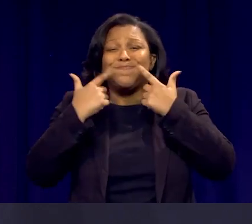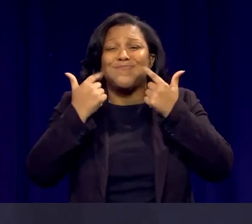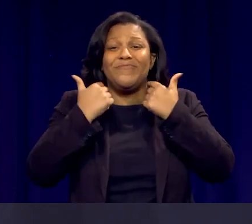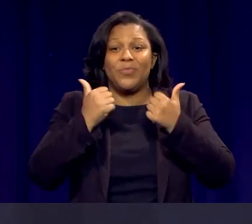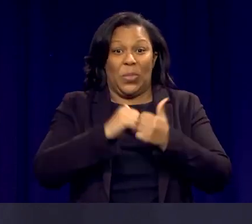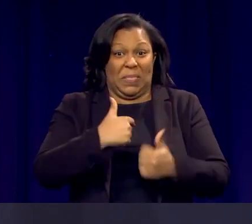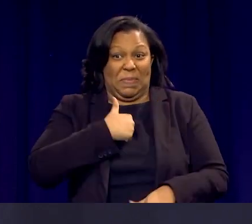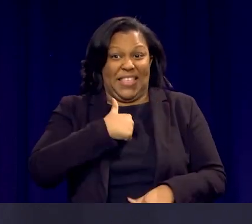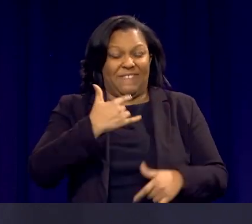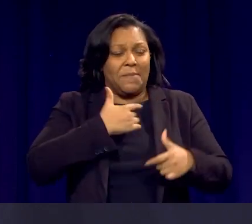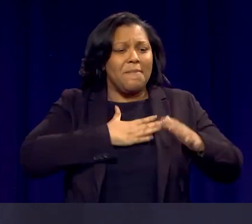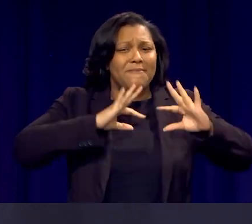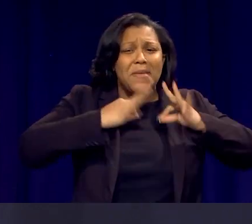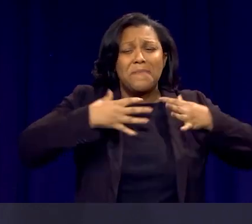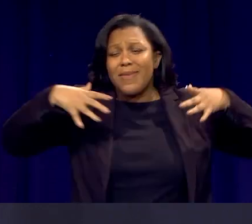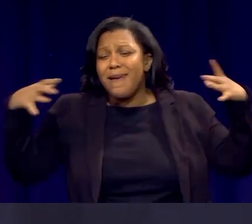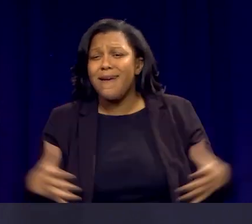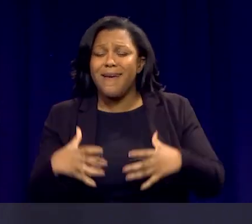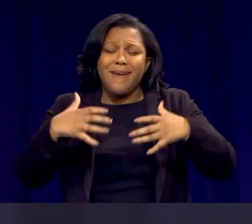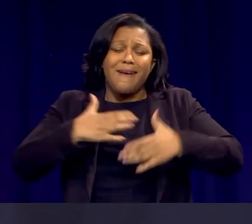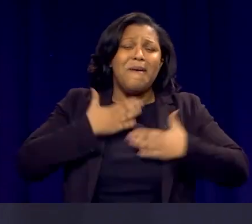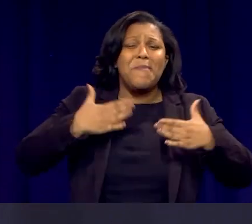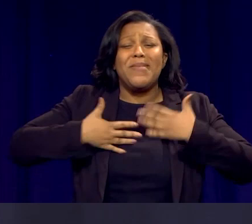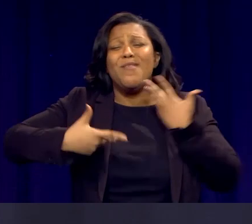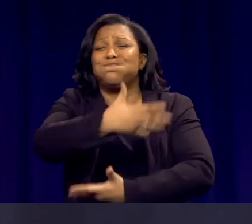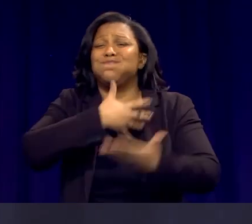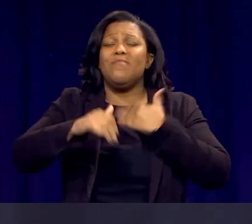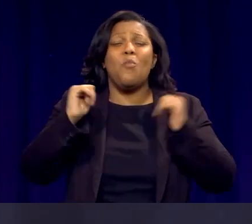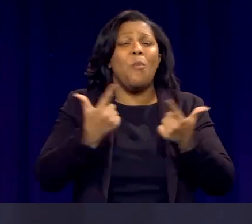with me and our family and not every family feels that way.